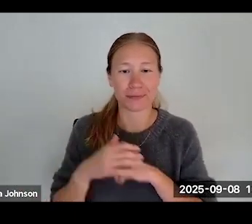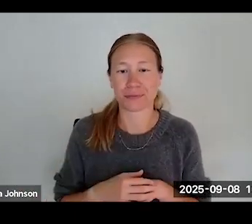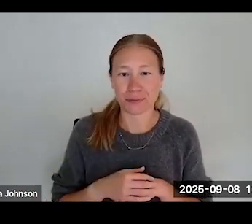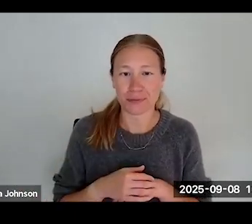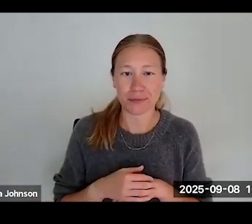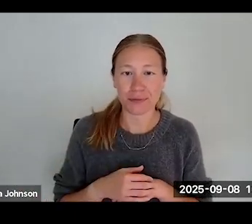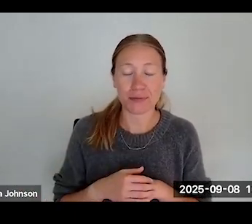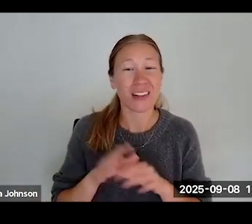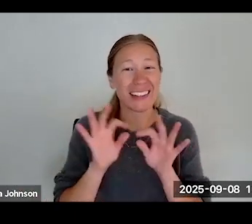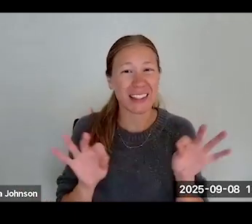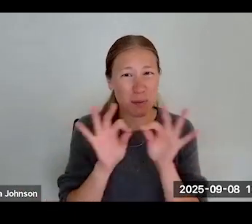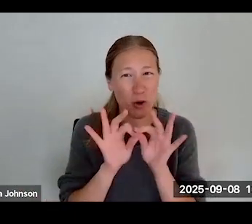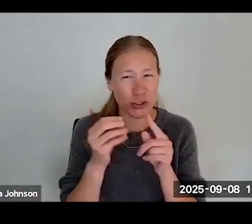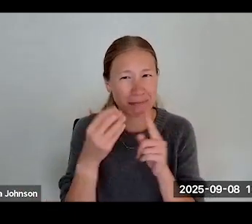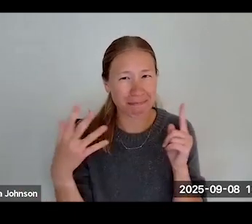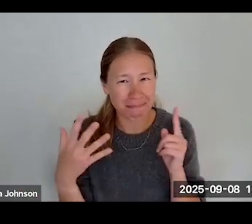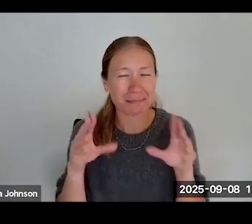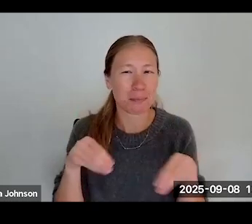it's important to provide a little bit more context for this.